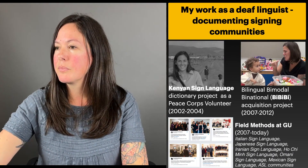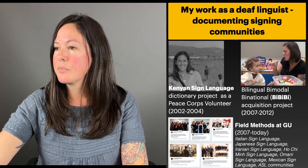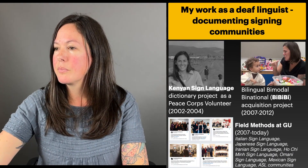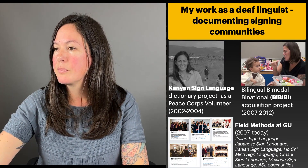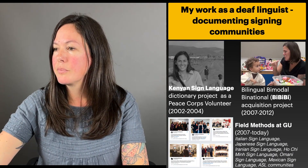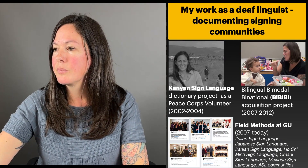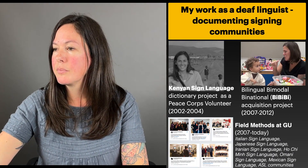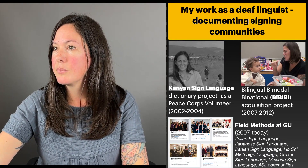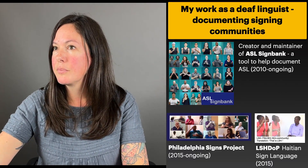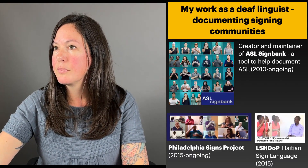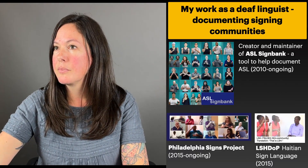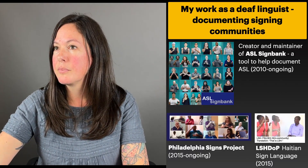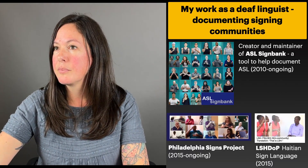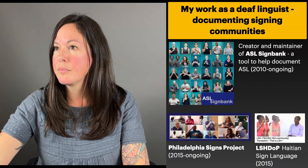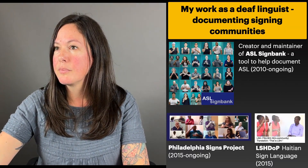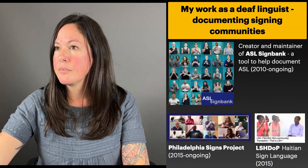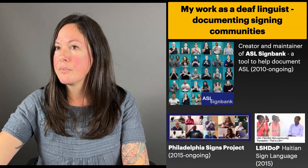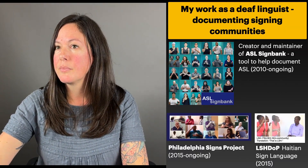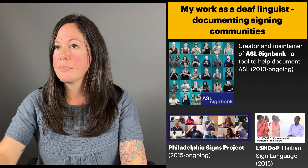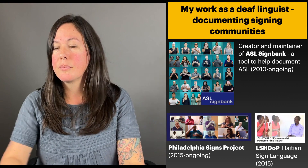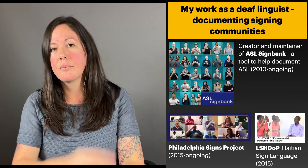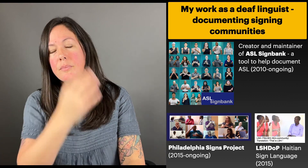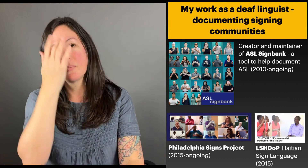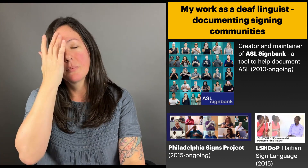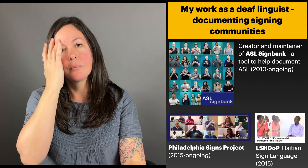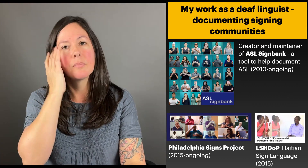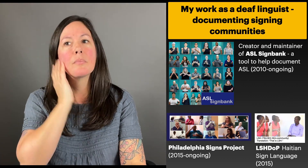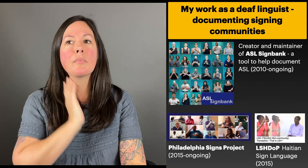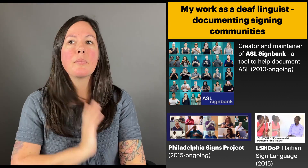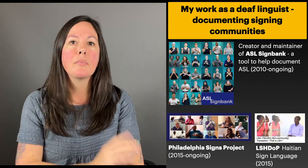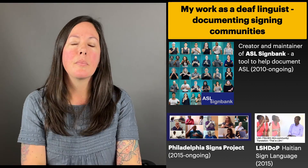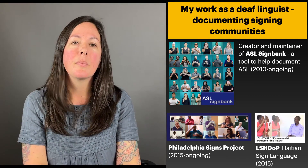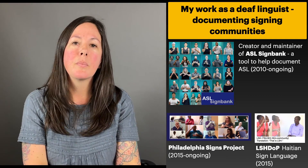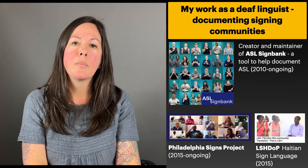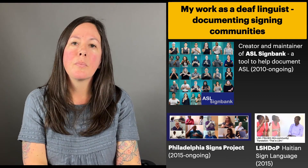and more including ASL communities as